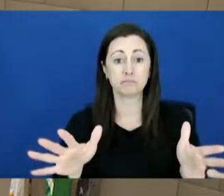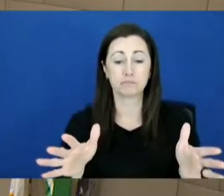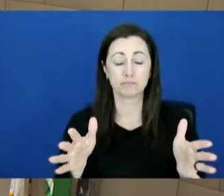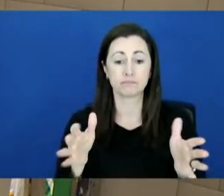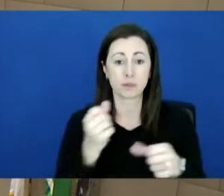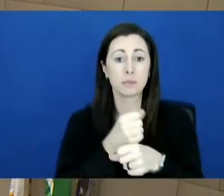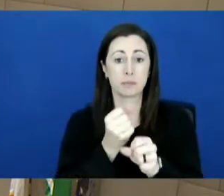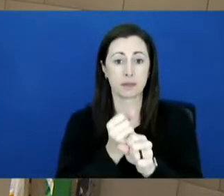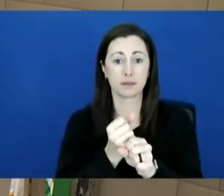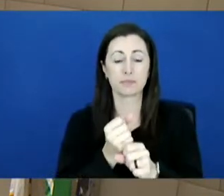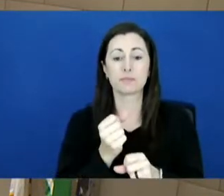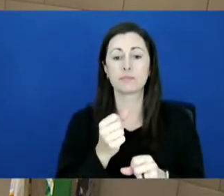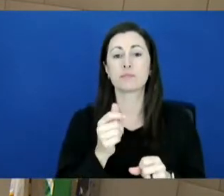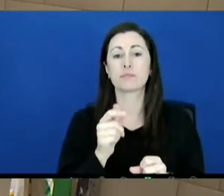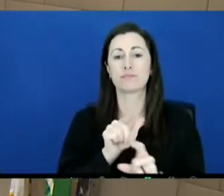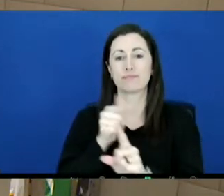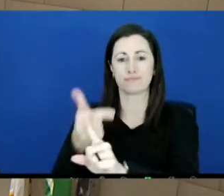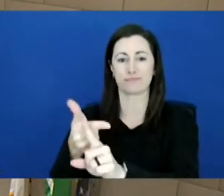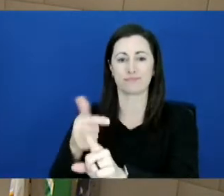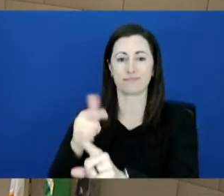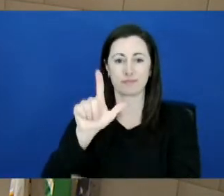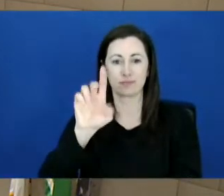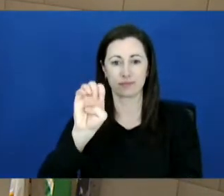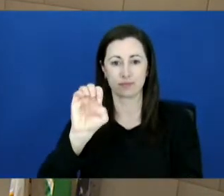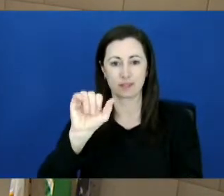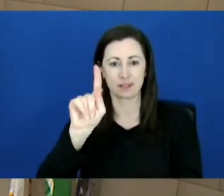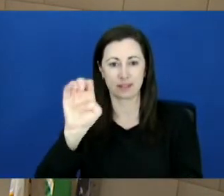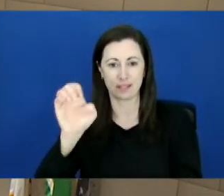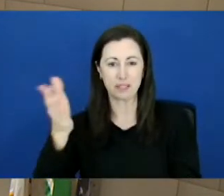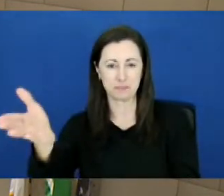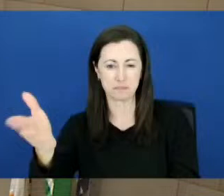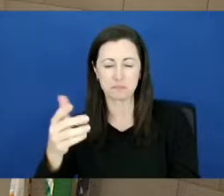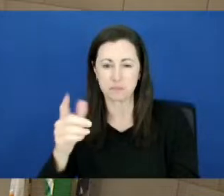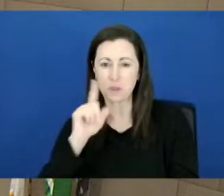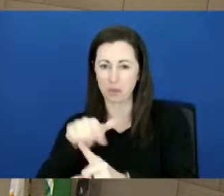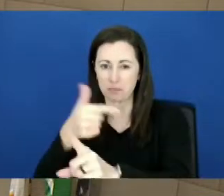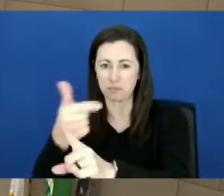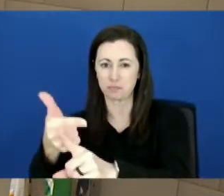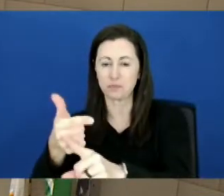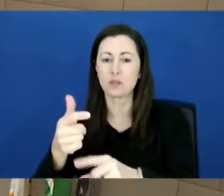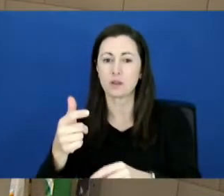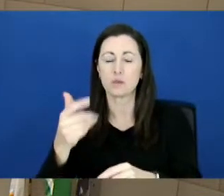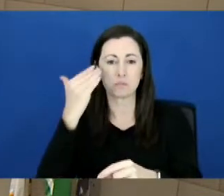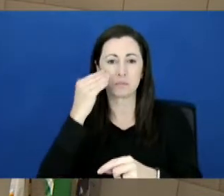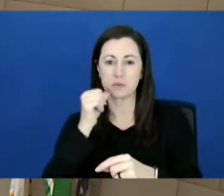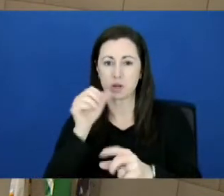SO WE HAVE A MOTION AND A SECOND. I HAVE A QUESTION. I WAS COMING